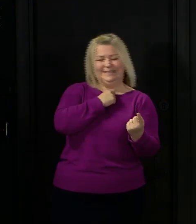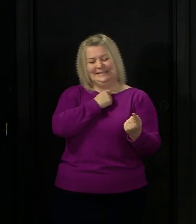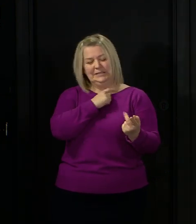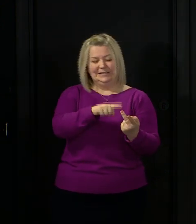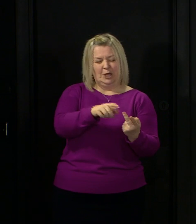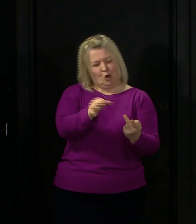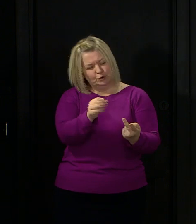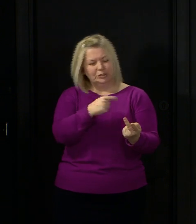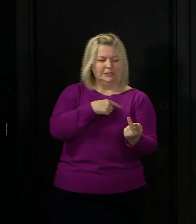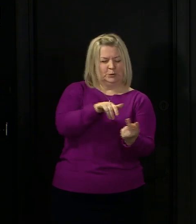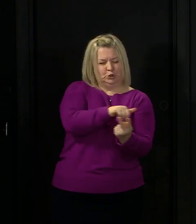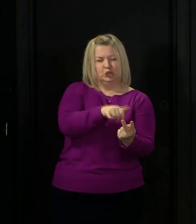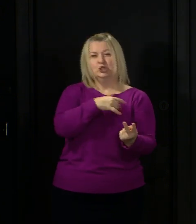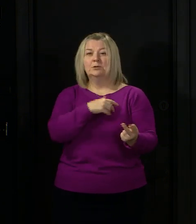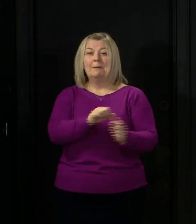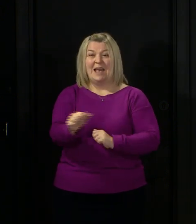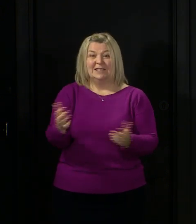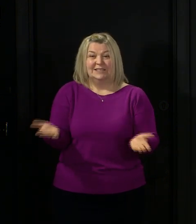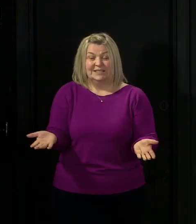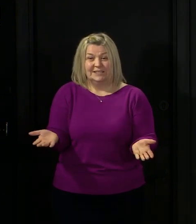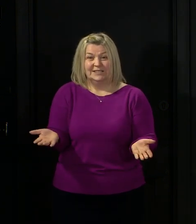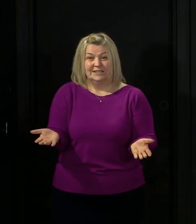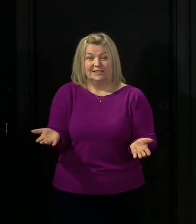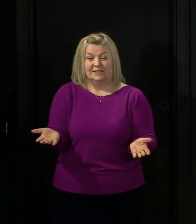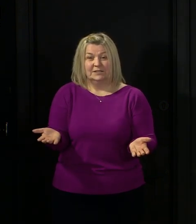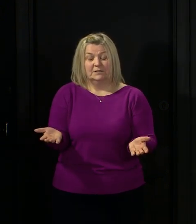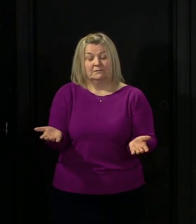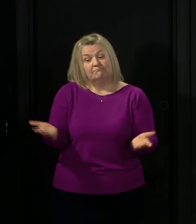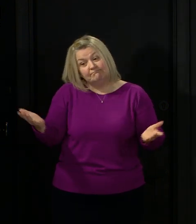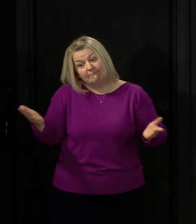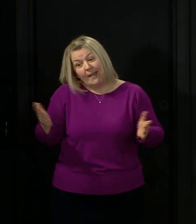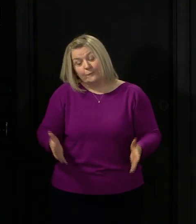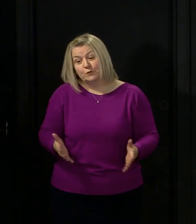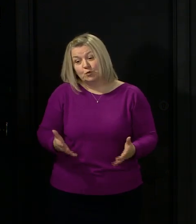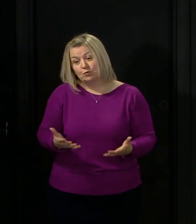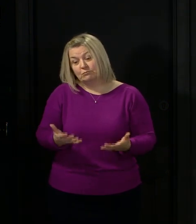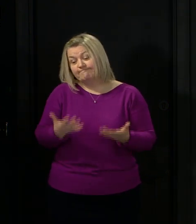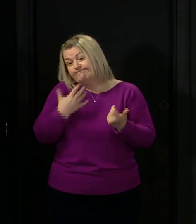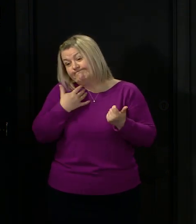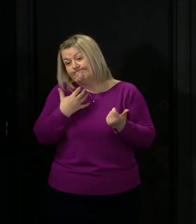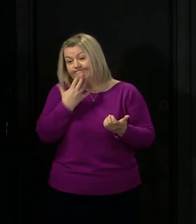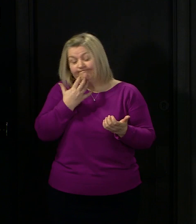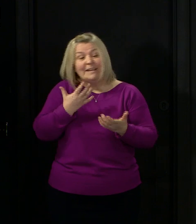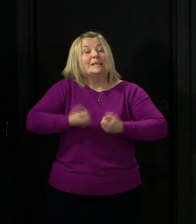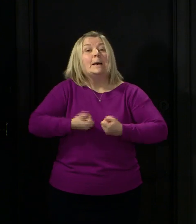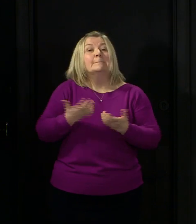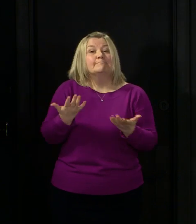thought processes and decision making and I stand by that. Absolutely, I did not want